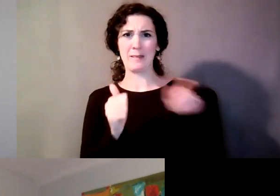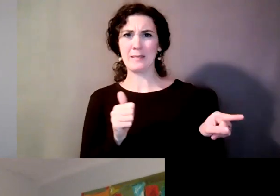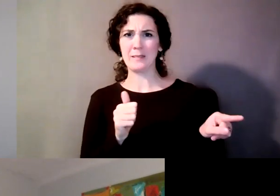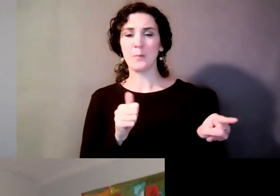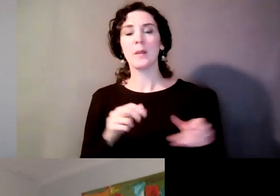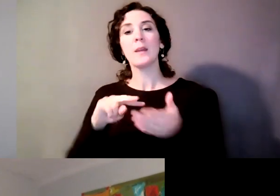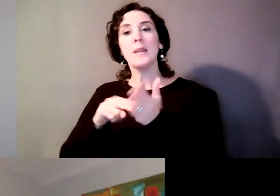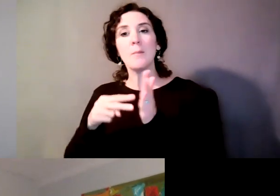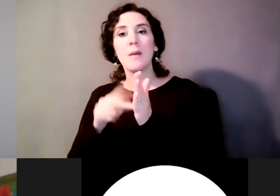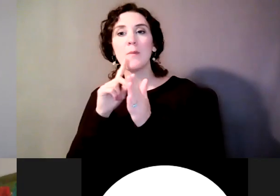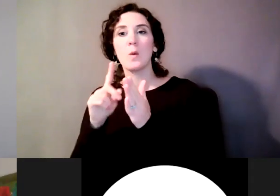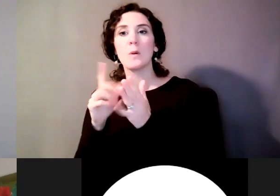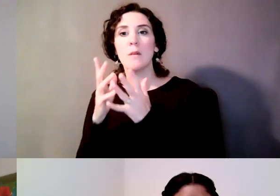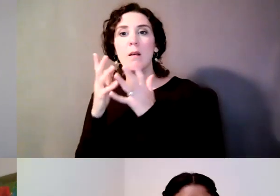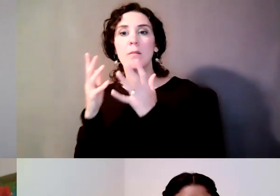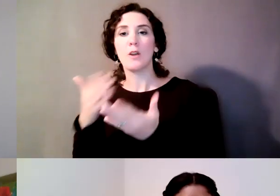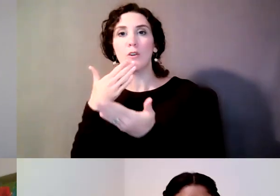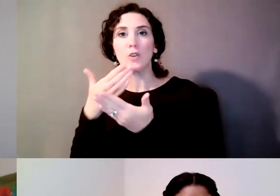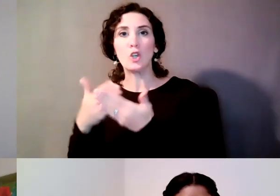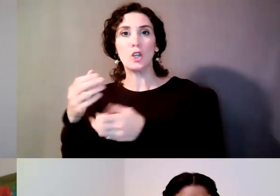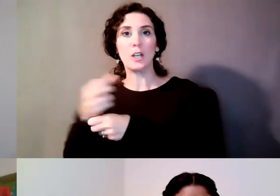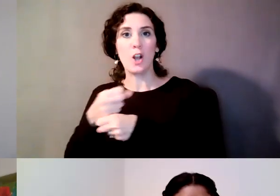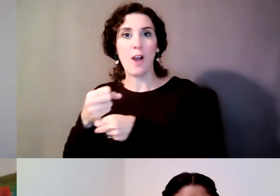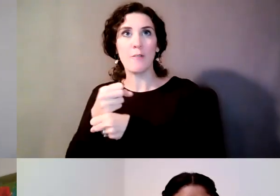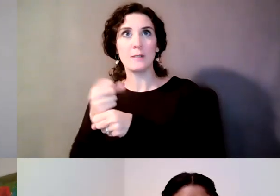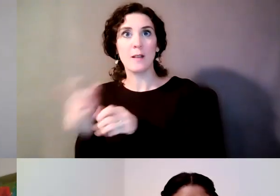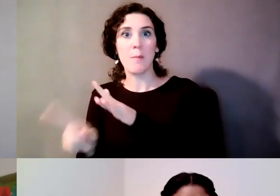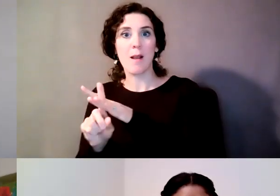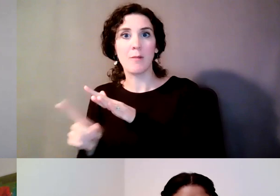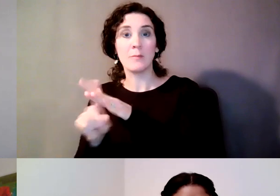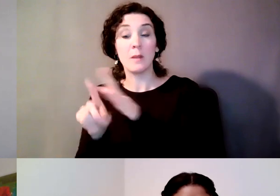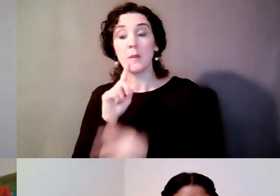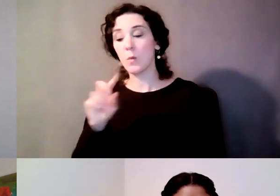lot of really good coffees coming into the market that were roasted lighter